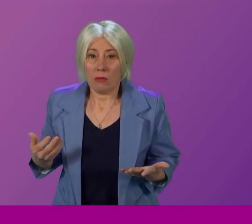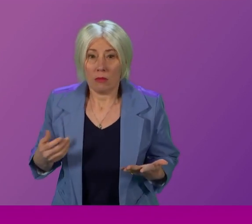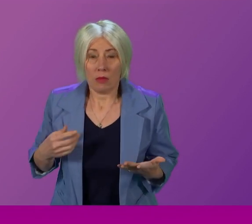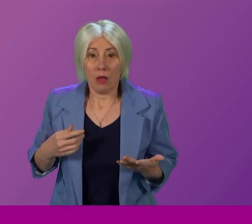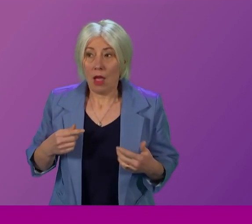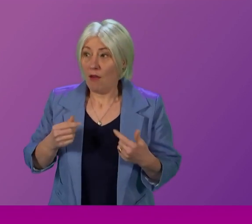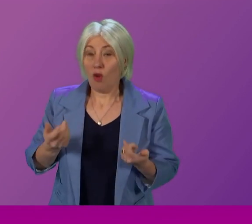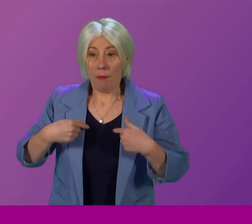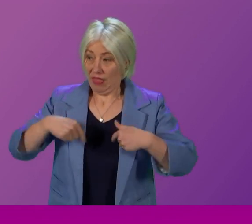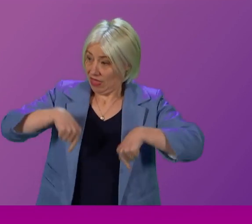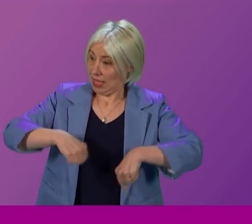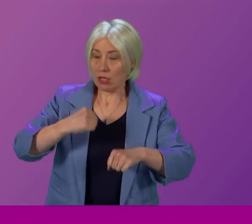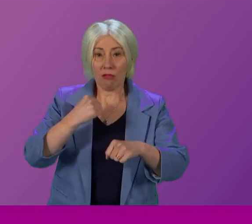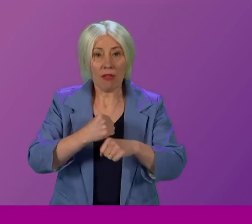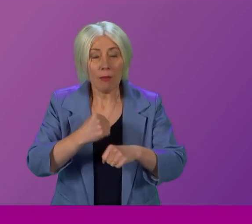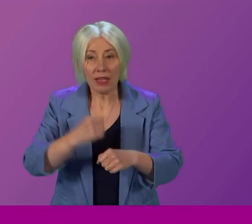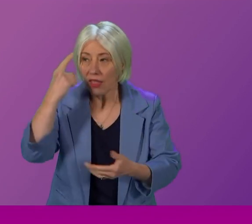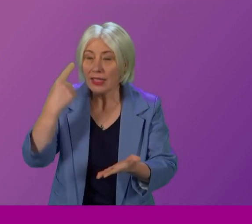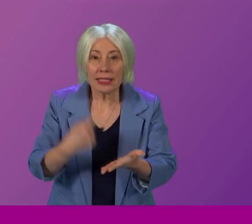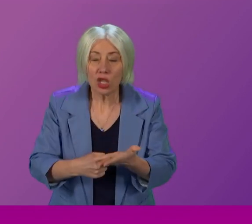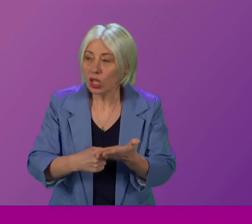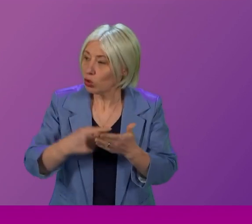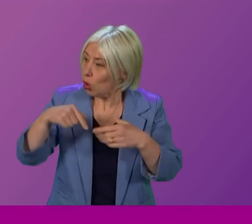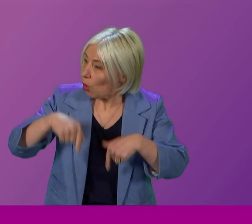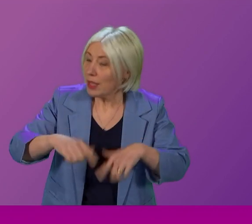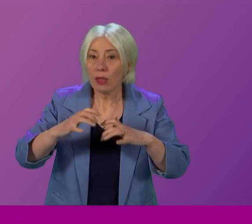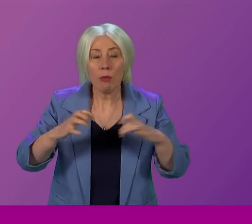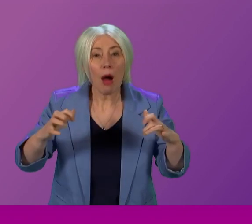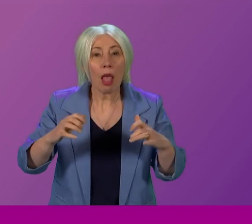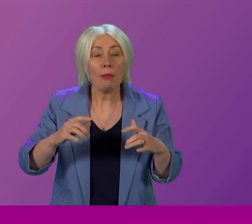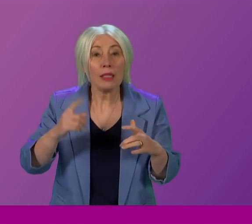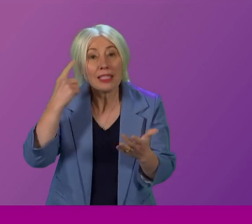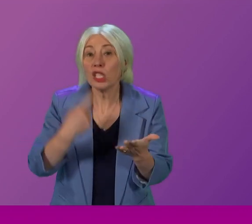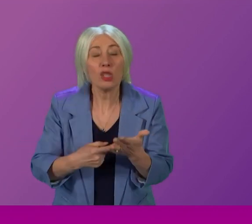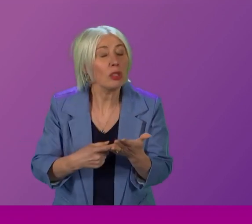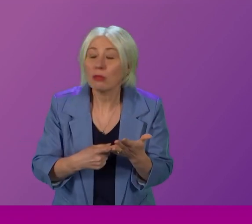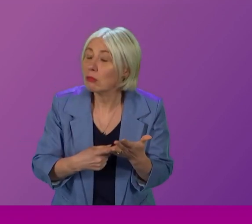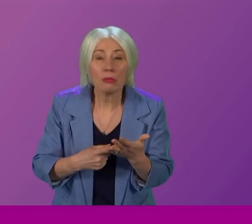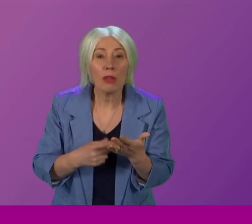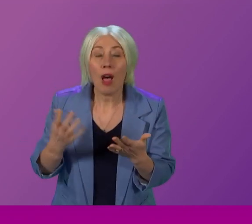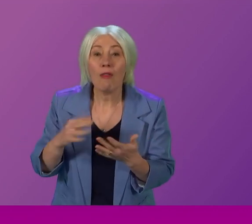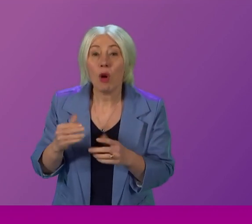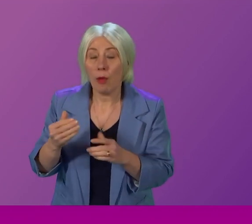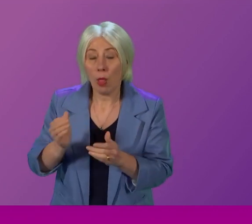this Government or this Parliament. They flow from the protected characteristics provisions